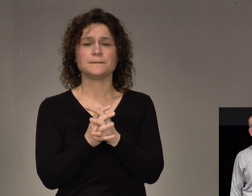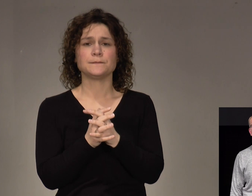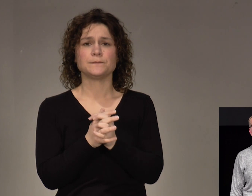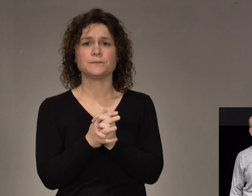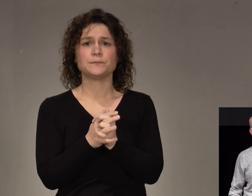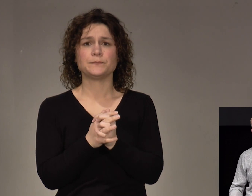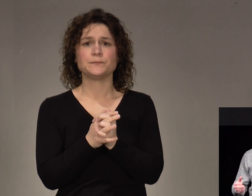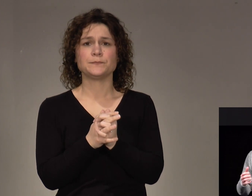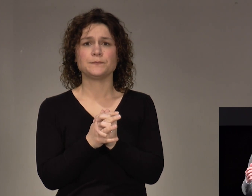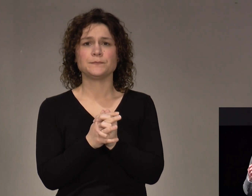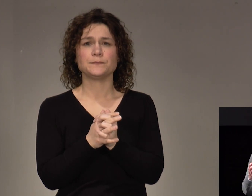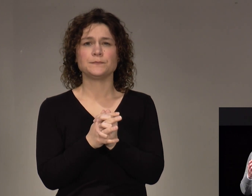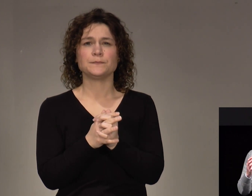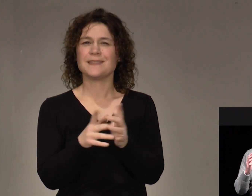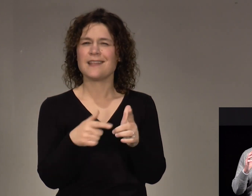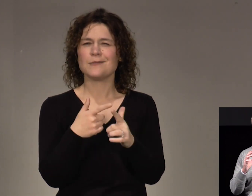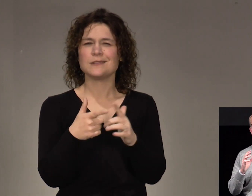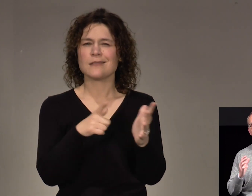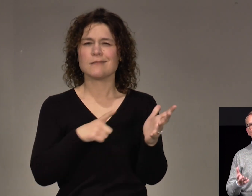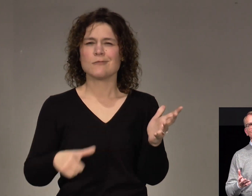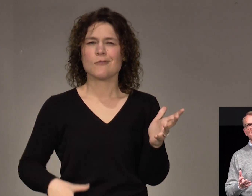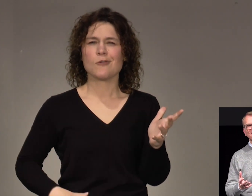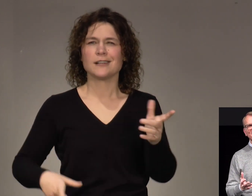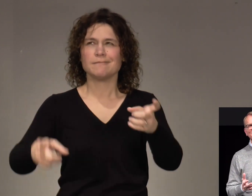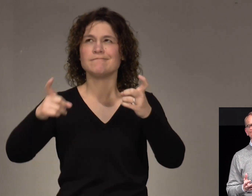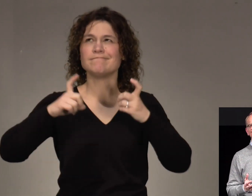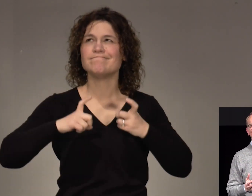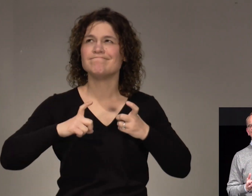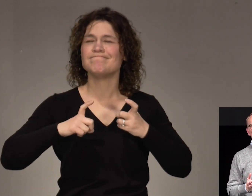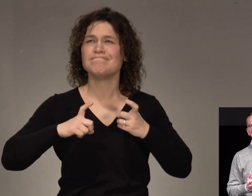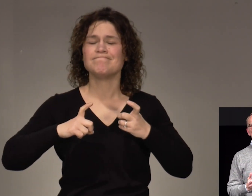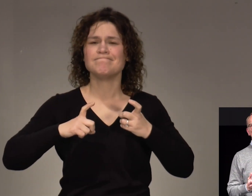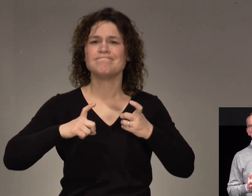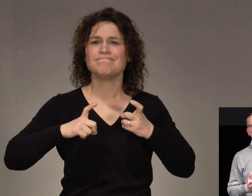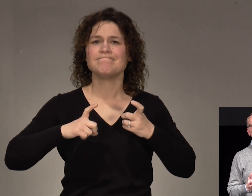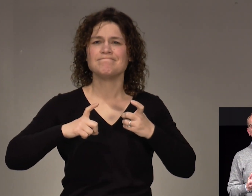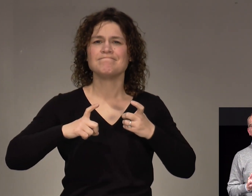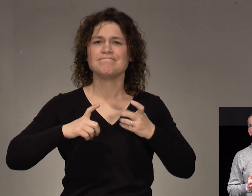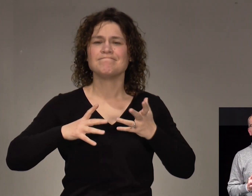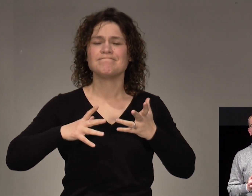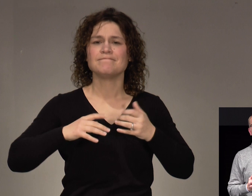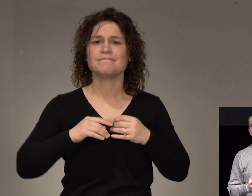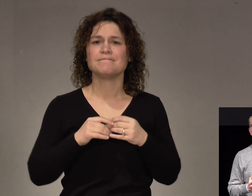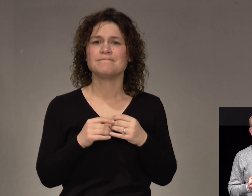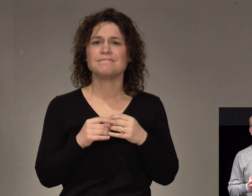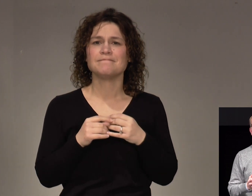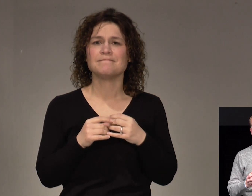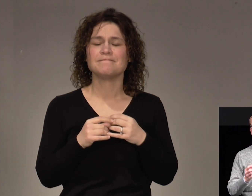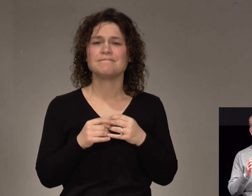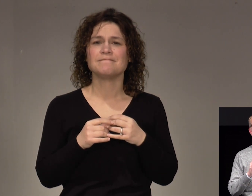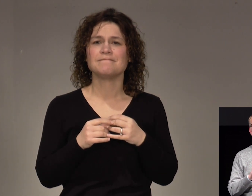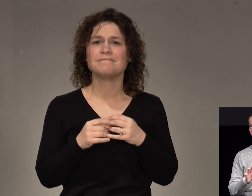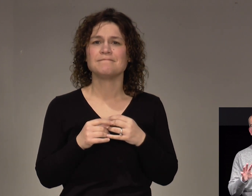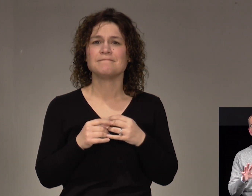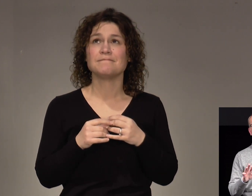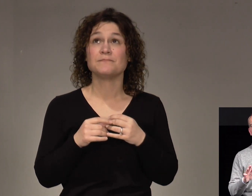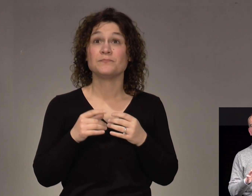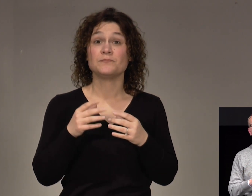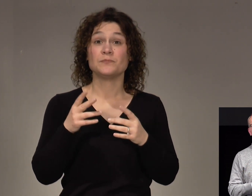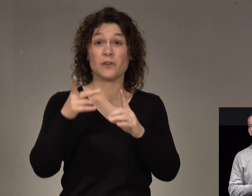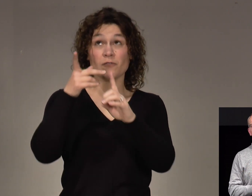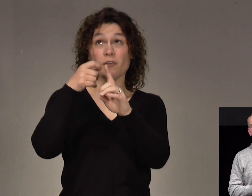And then it's just like the Lord gave me a gift--the gift from His Word,